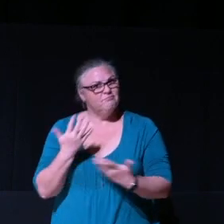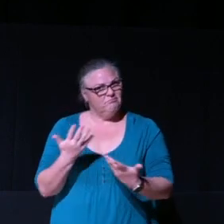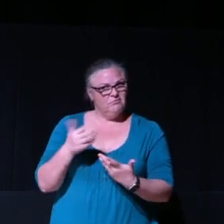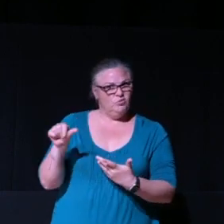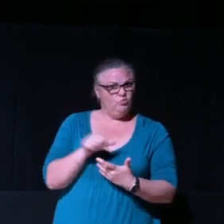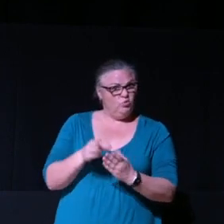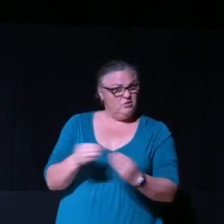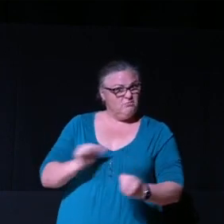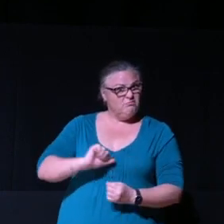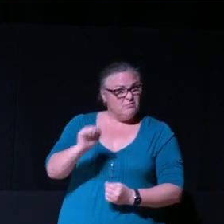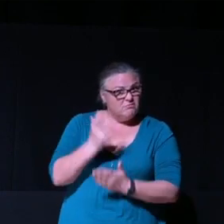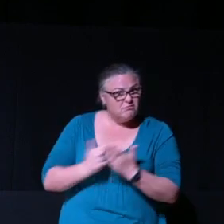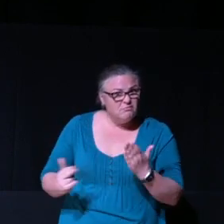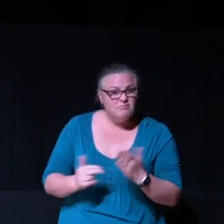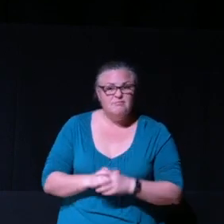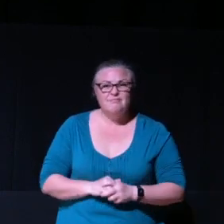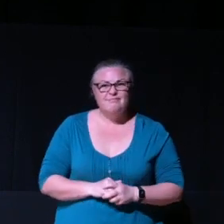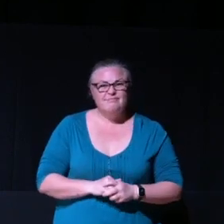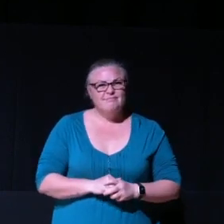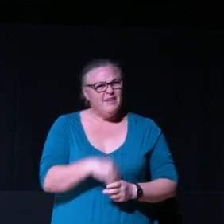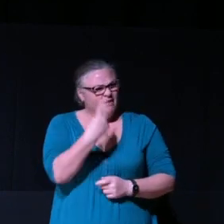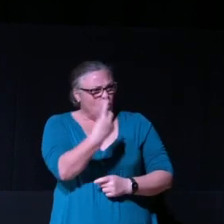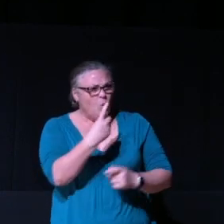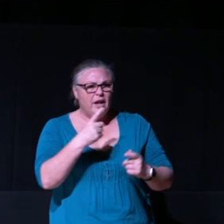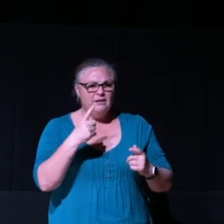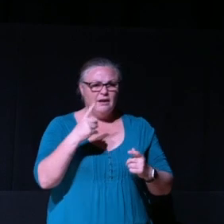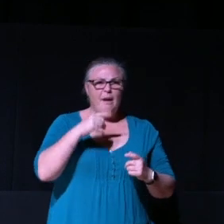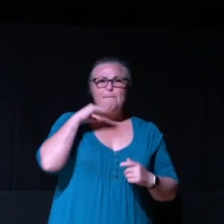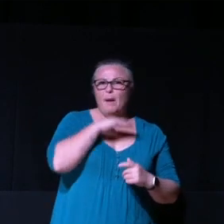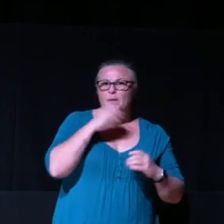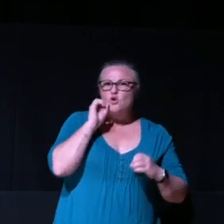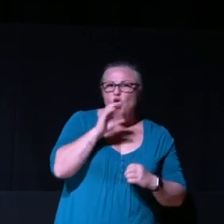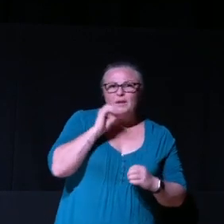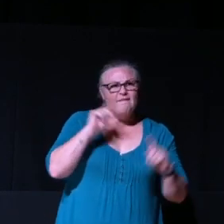that a particular comedian not be featured at the festival or at the very least be